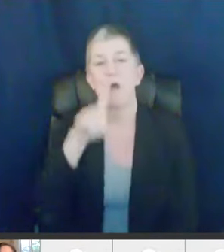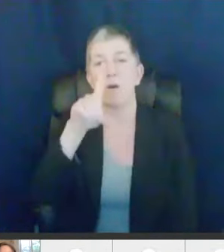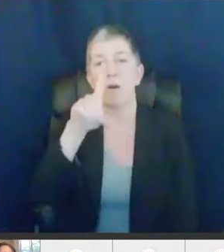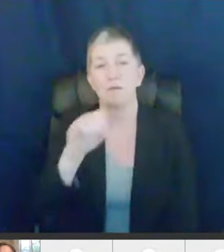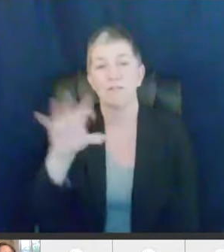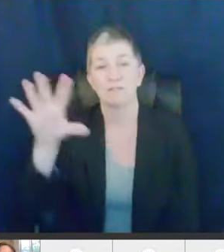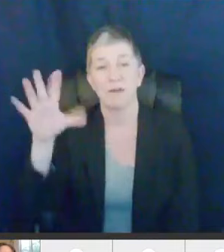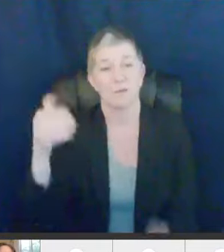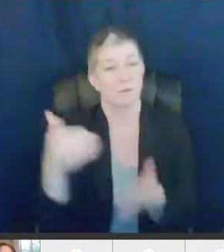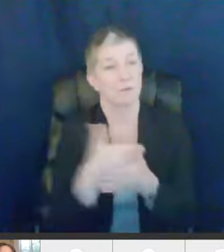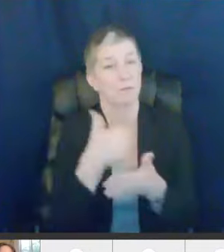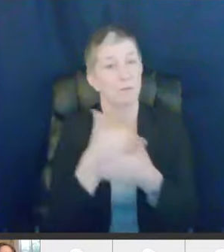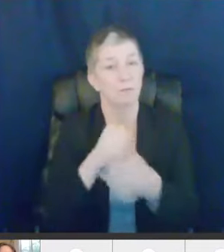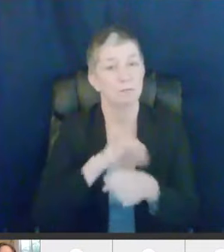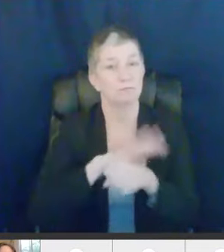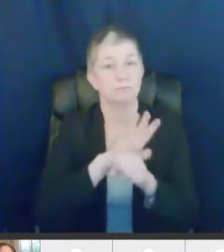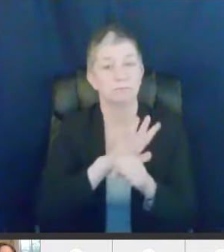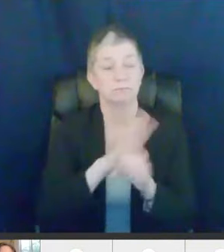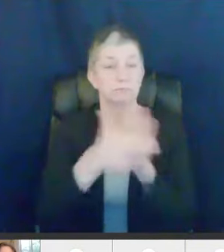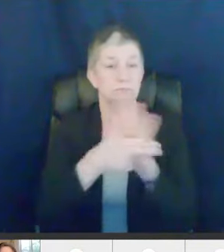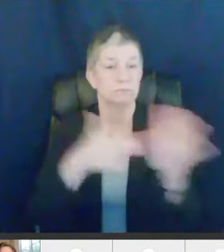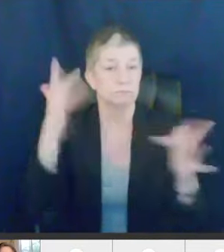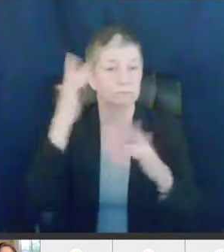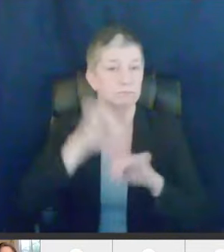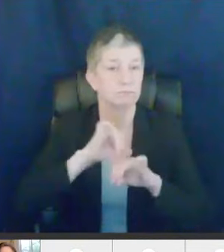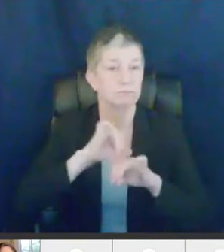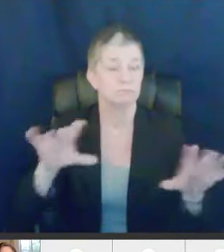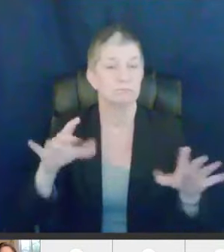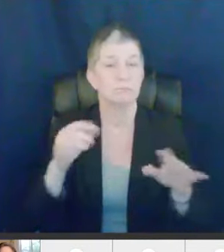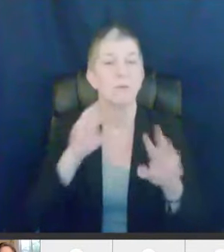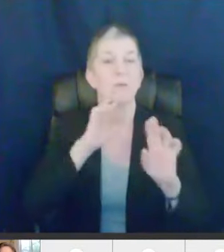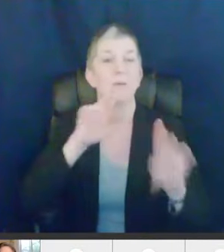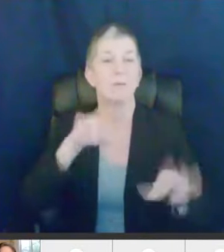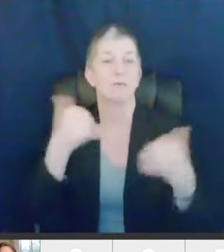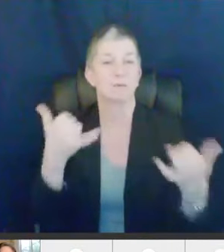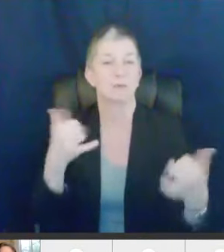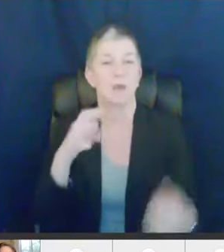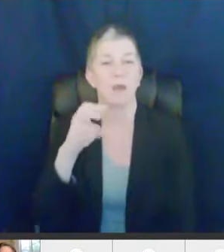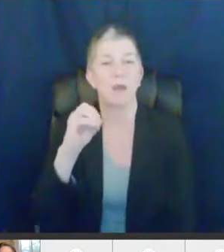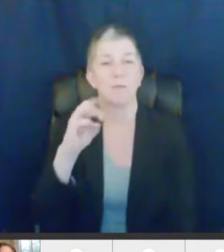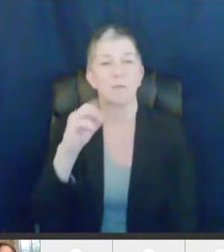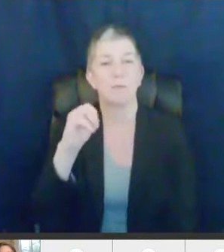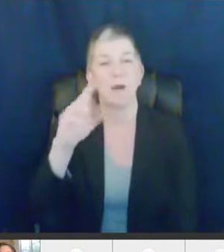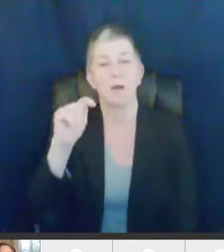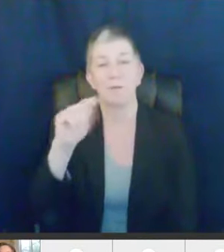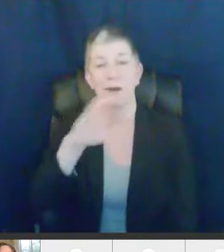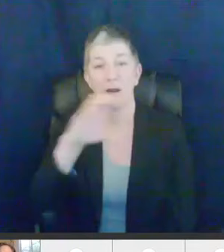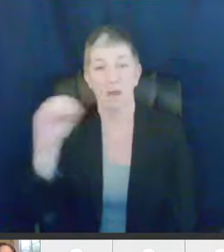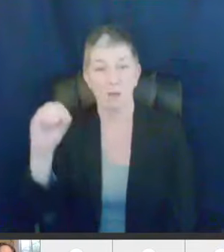covid19 reported today in Montgomery County which brings us to a total of six